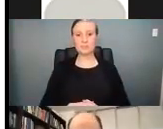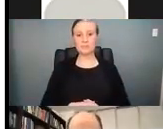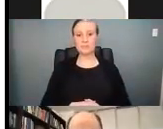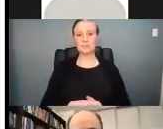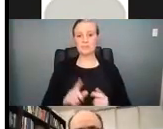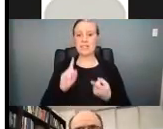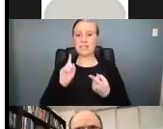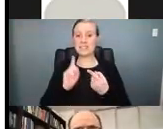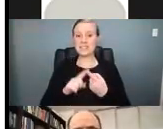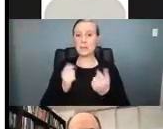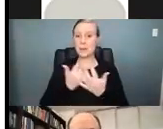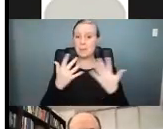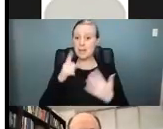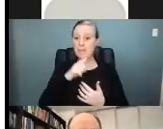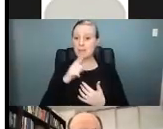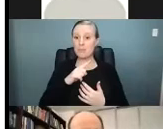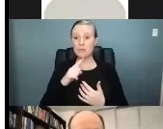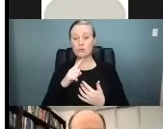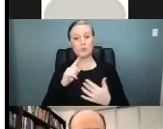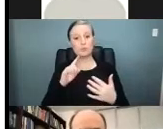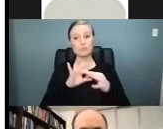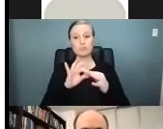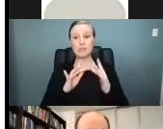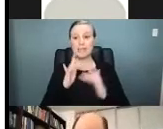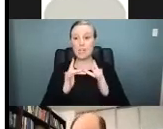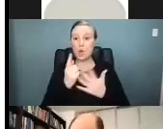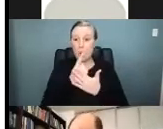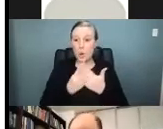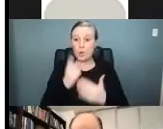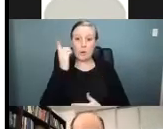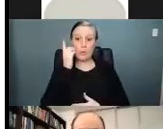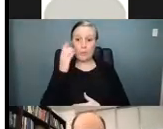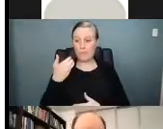people who do not have a fixed broadband connection.